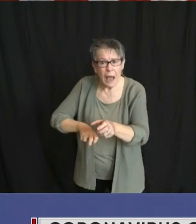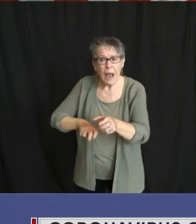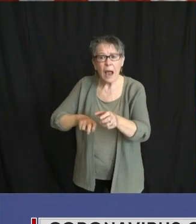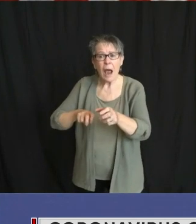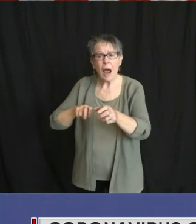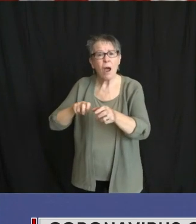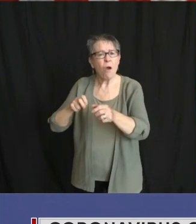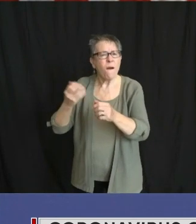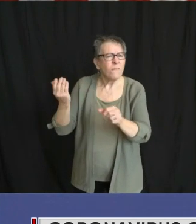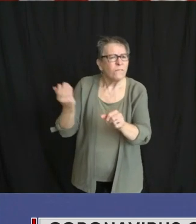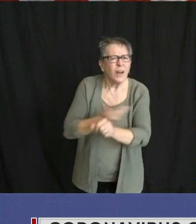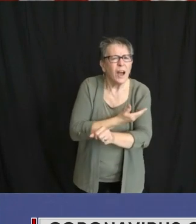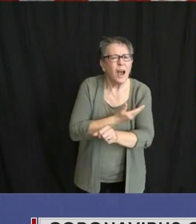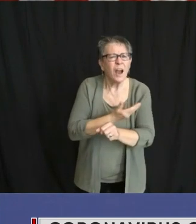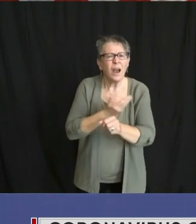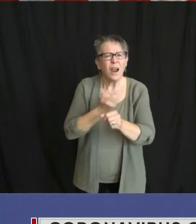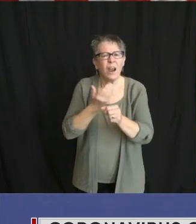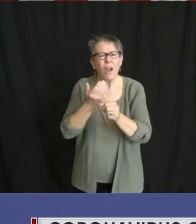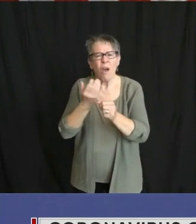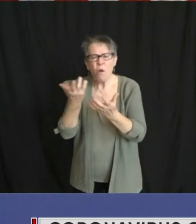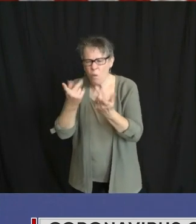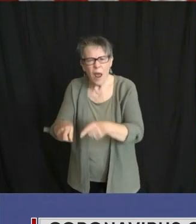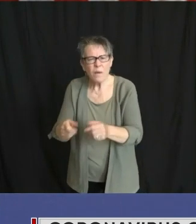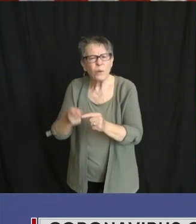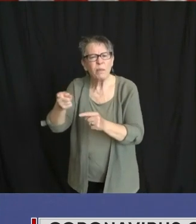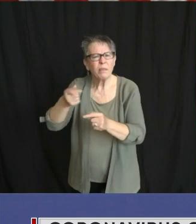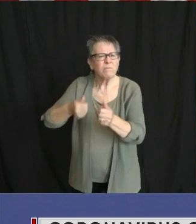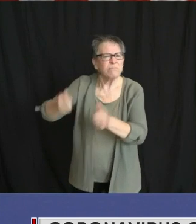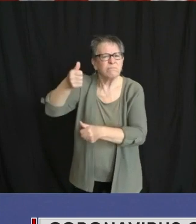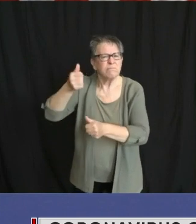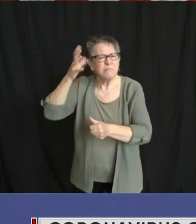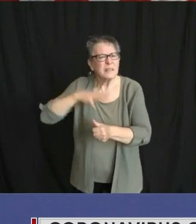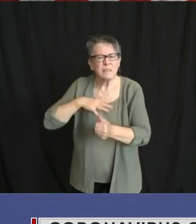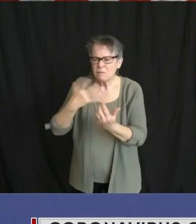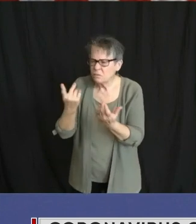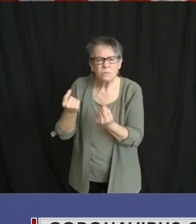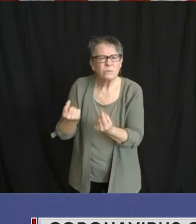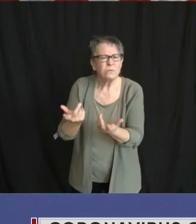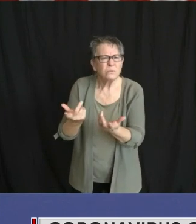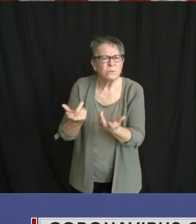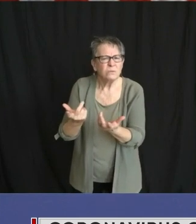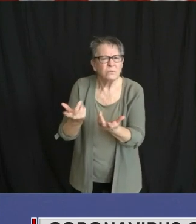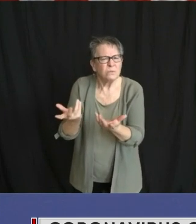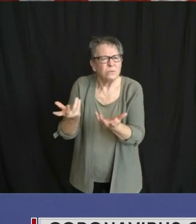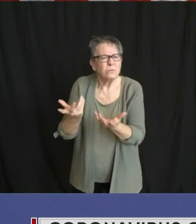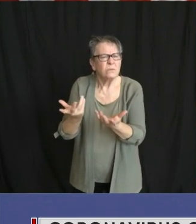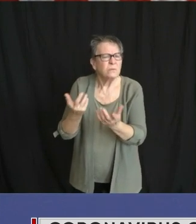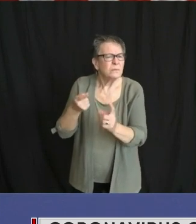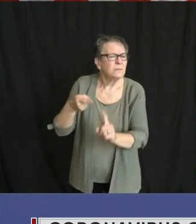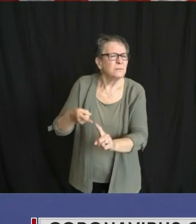A STATE INVESTIGATION IN THE CASE OF THE ANDOVER HOME. DOES PARAMUS WARRANT ONE AS